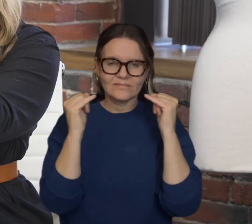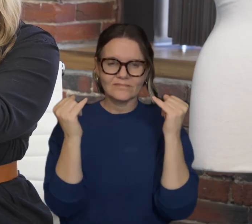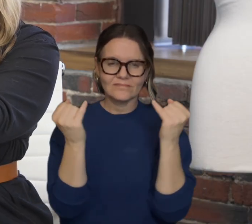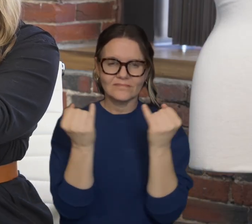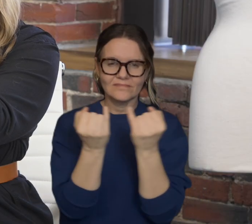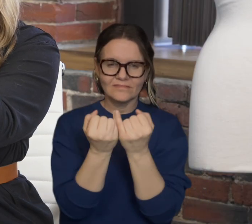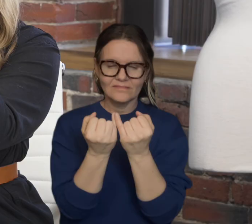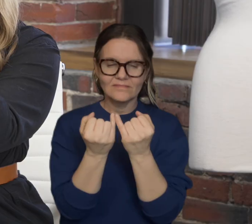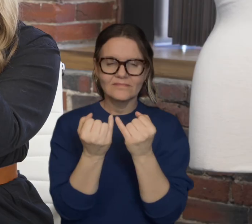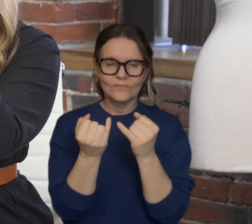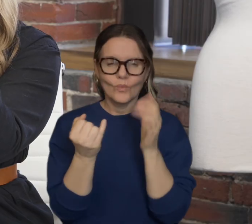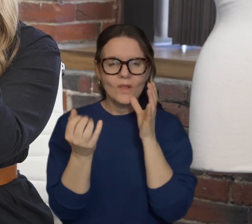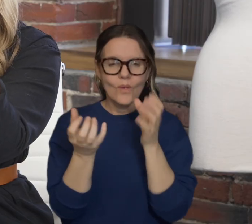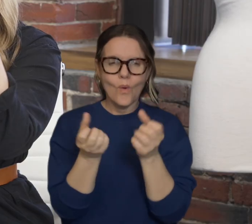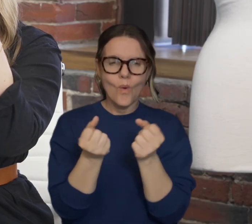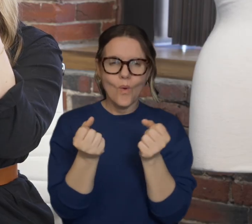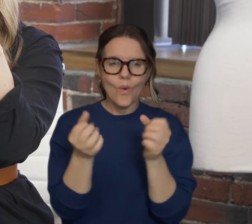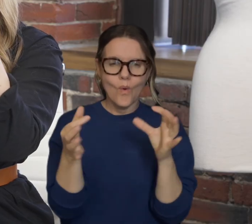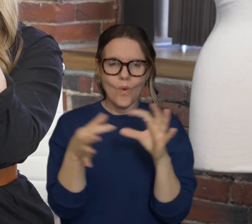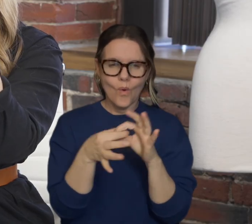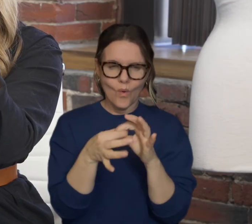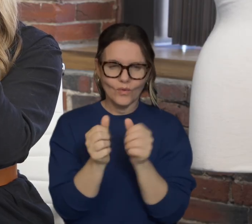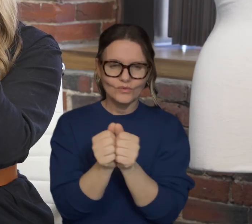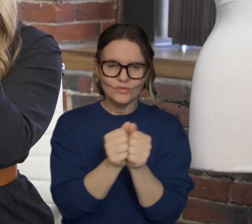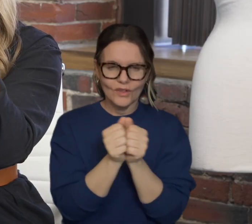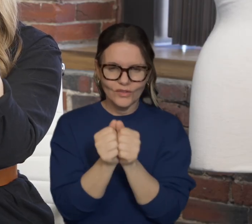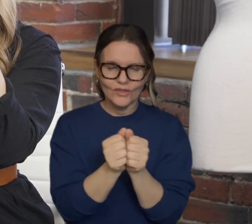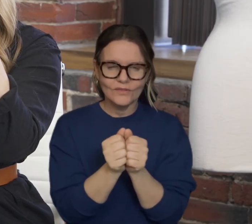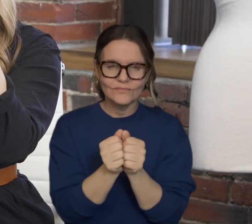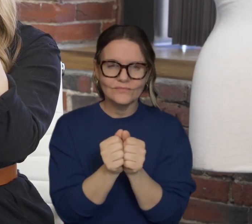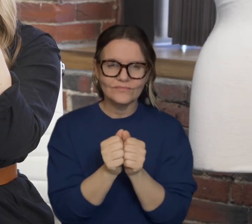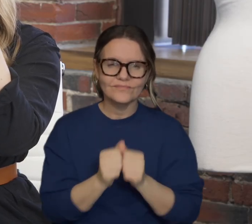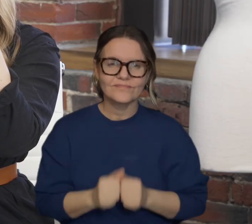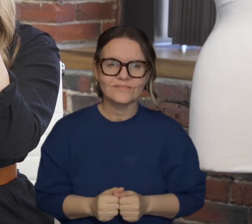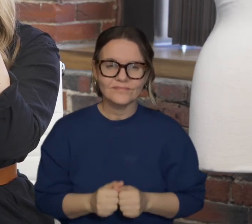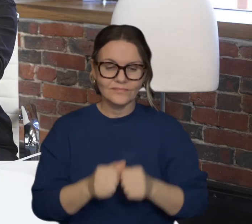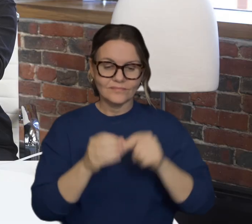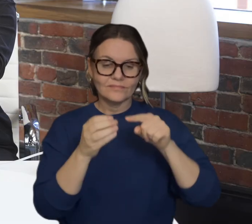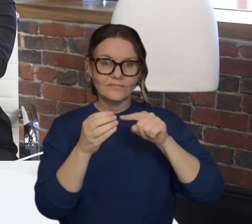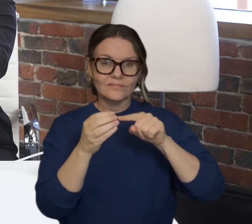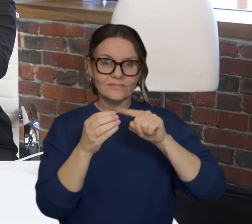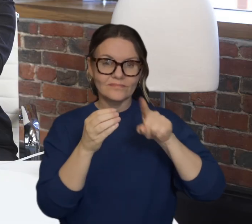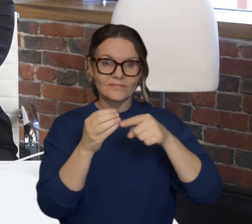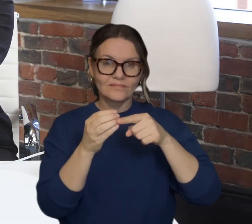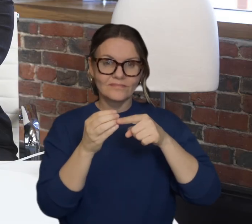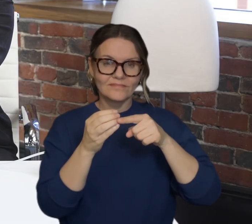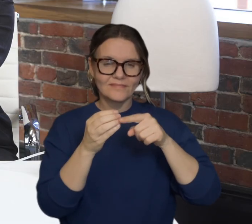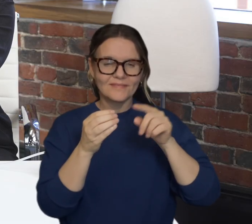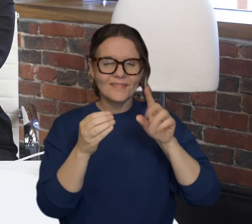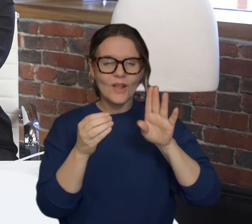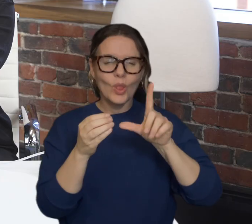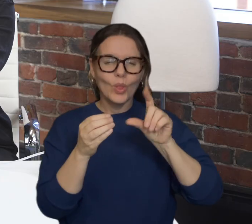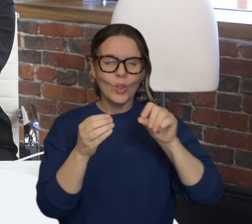line halfway through the Hub that's going to hold this connective case there's also a belt loop clip